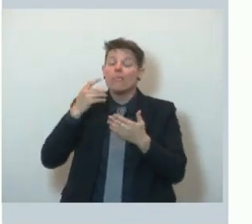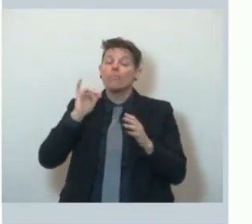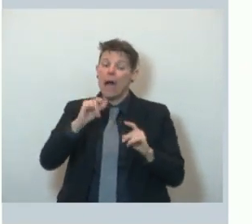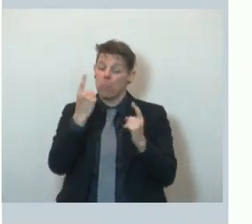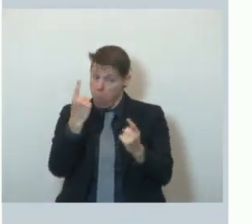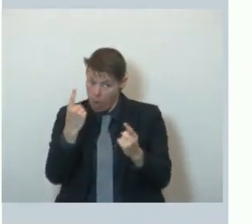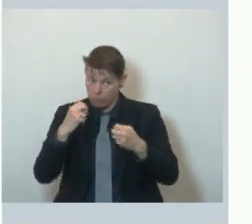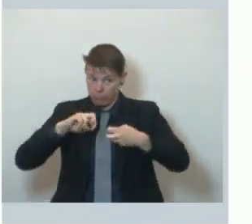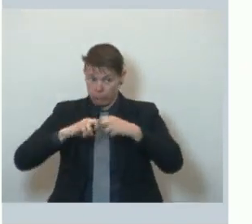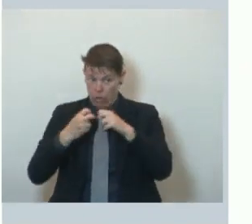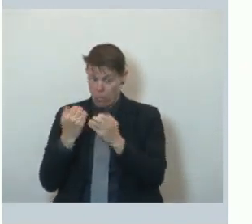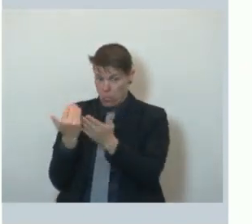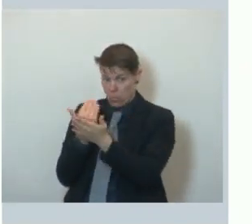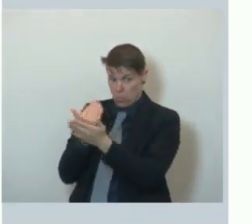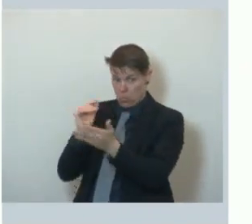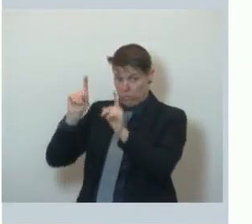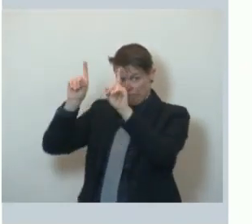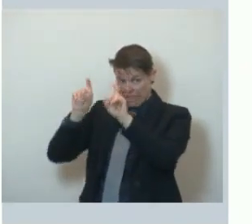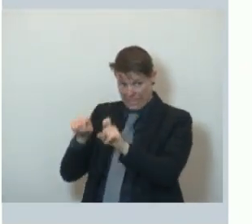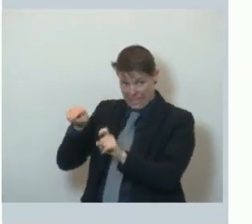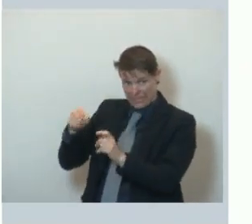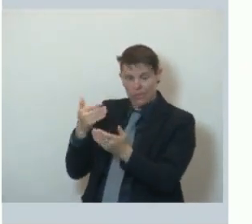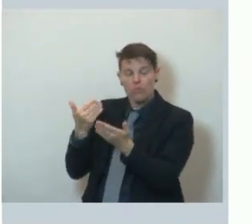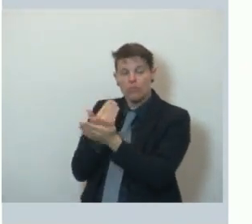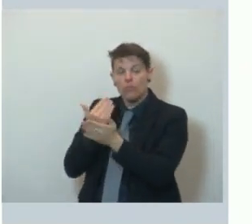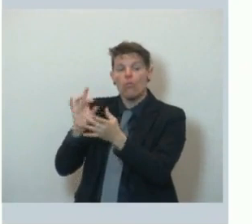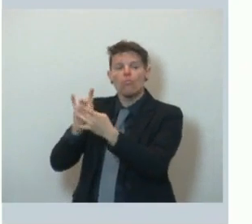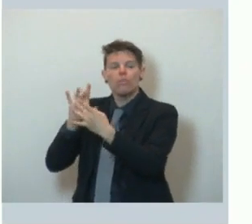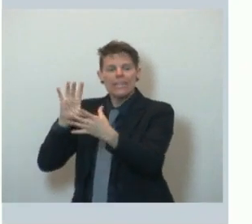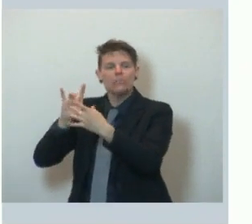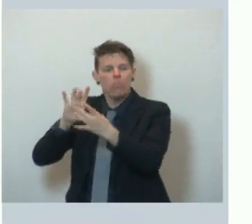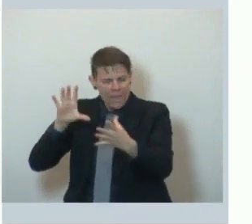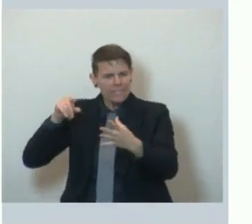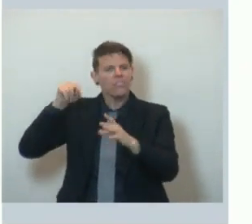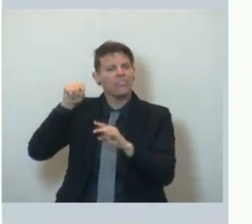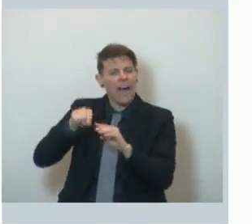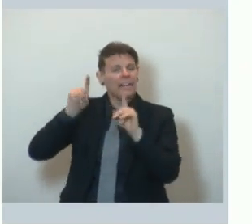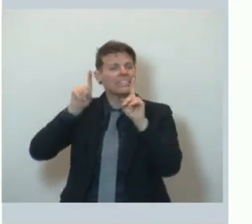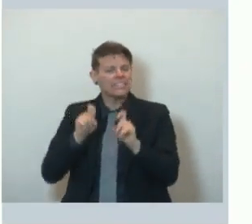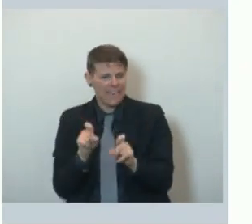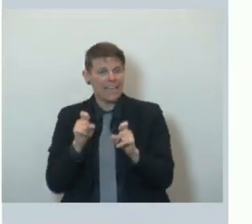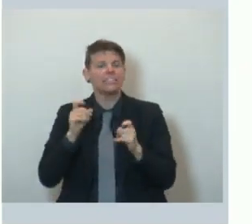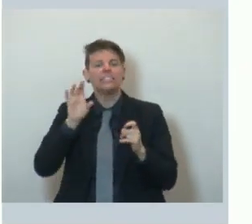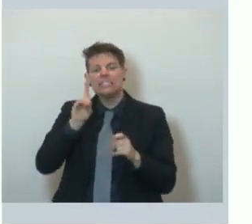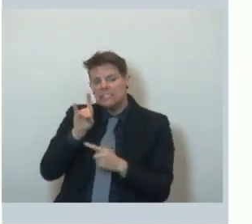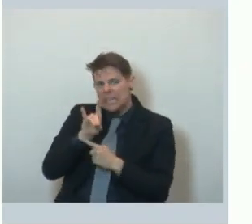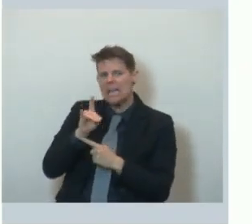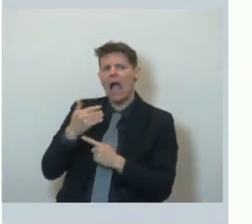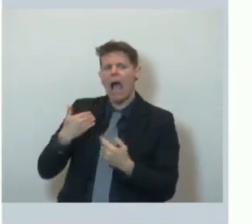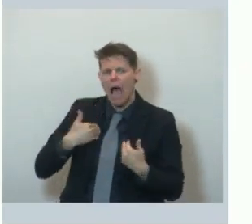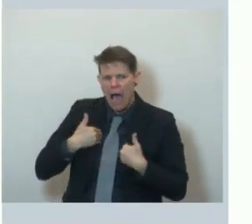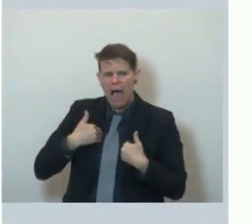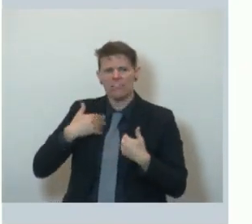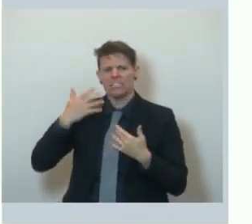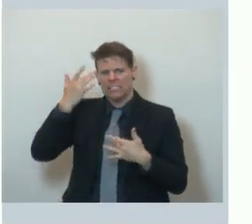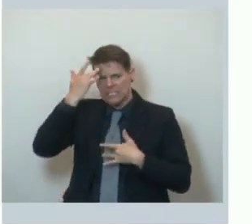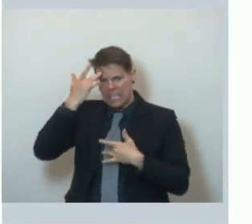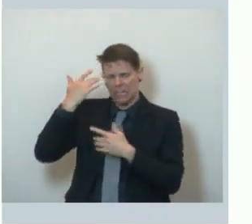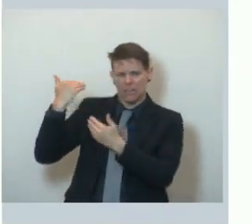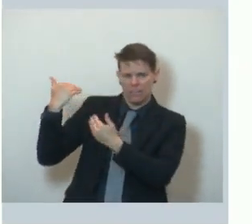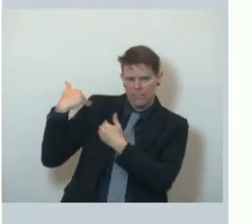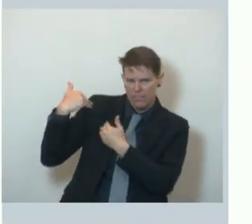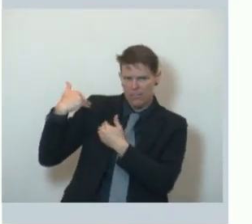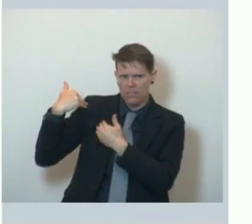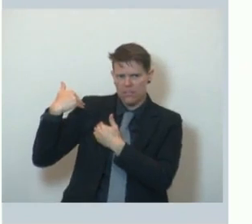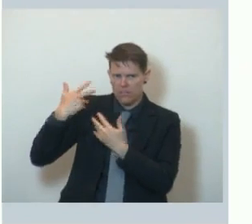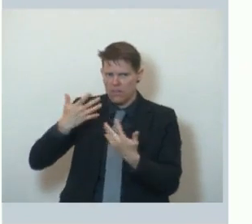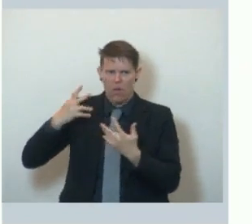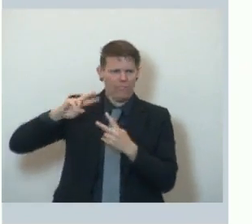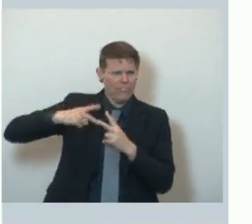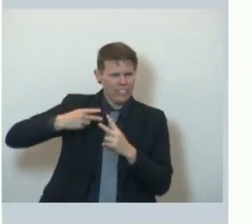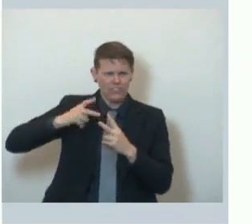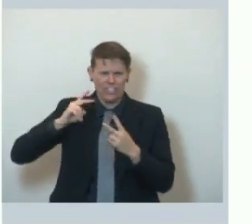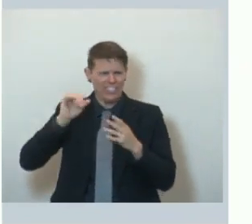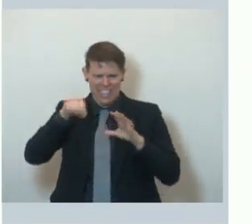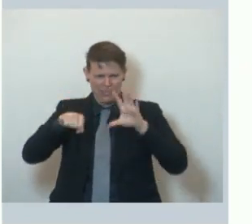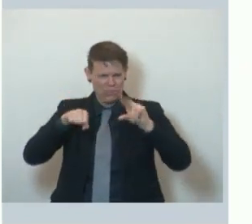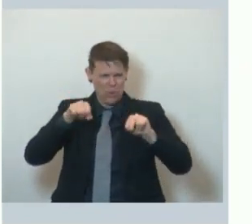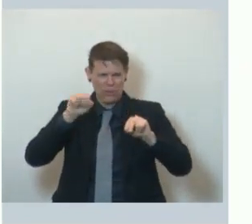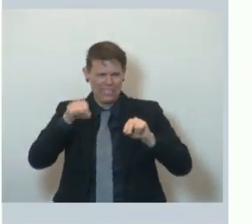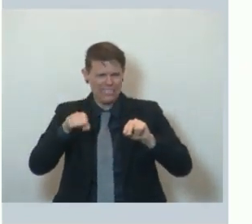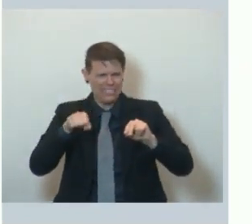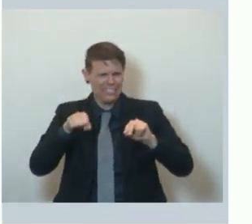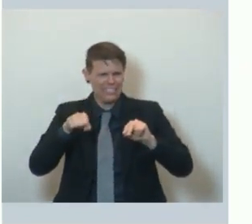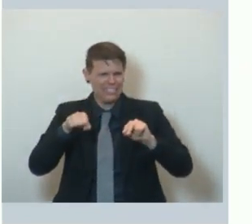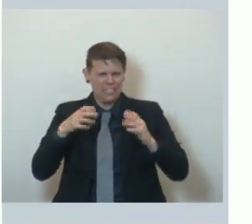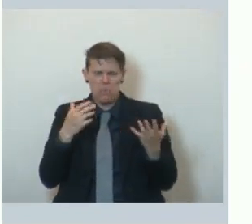SO OBVIOUSLY IN THE LAST THREE OR FOUR MONTHS THE PROBLEM IS THE NEWER ANTIBODY TESTS THAT ARE COMING OUT THAT THEY THEY CAN TELL YOU THAT YOU HAVE BEEN INFECTED WHEN YOU HAVEN’T OR